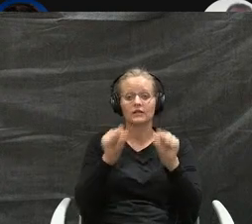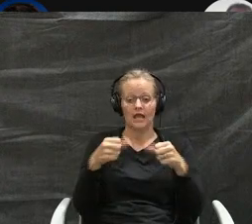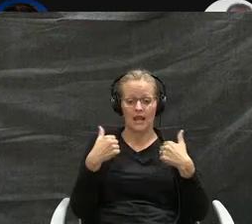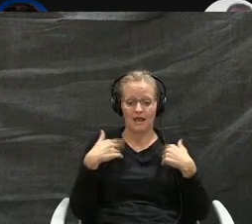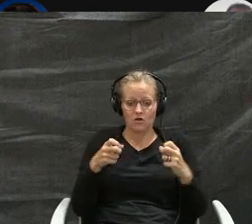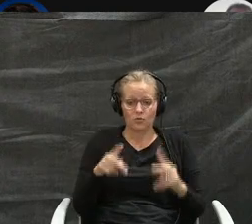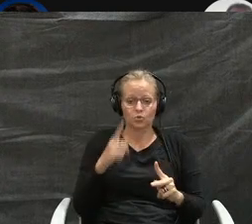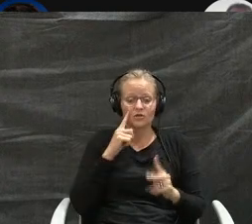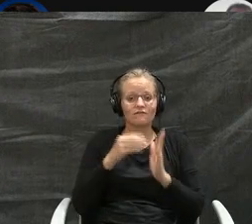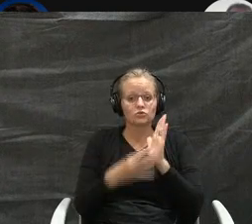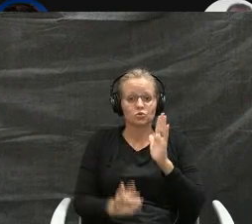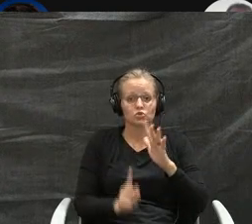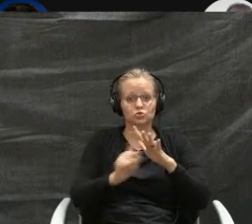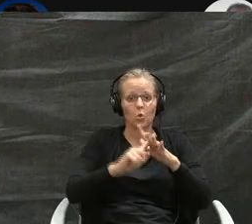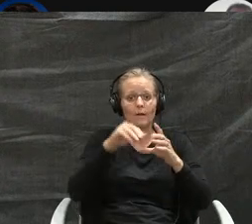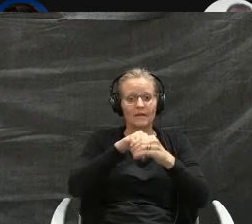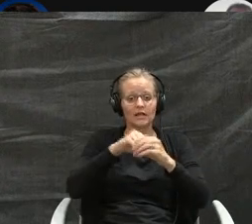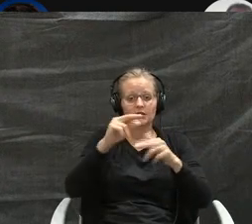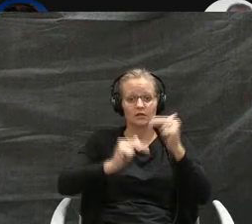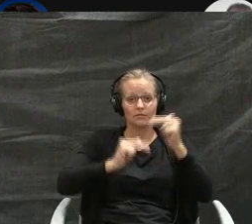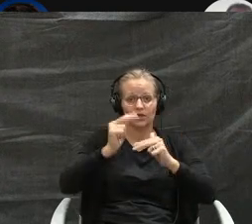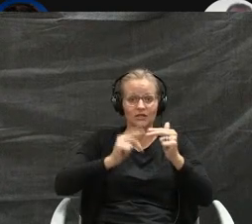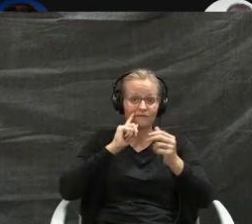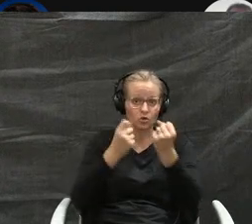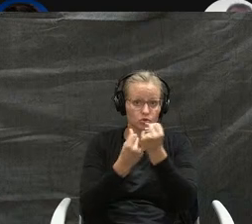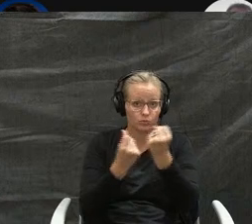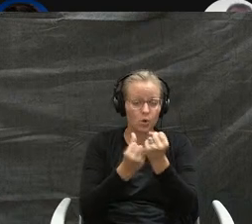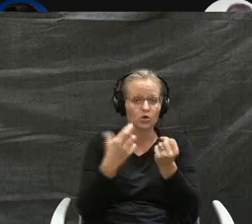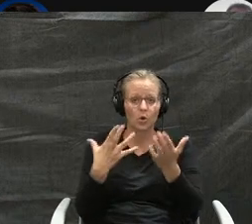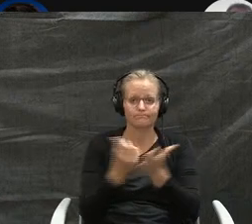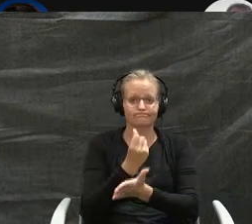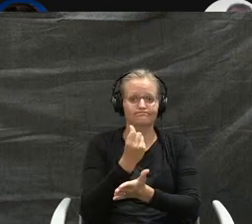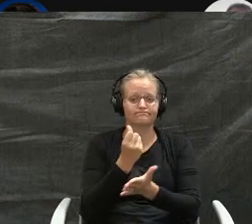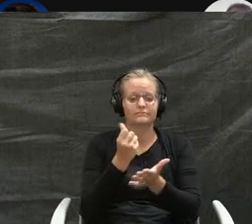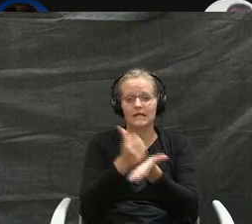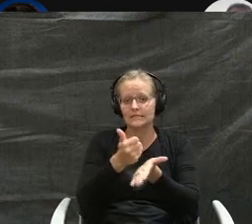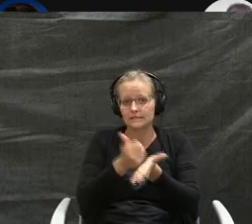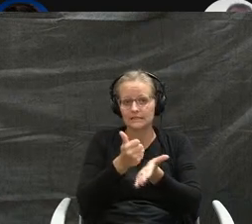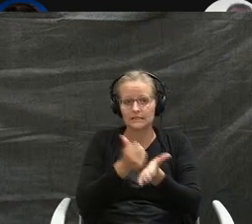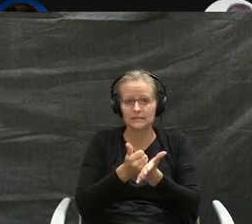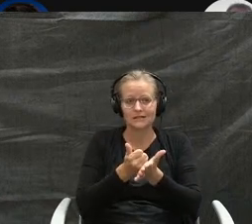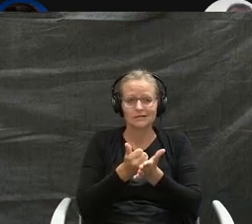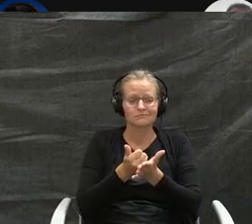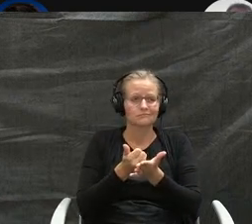to receive support and receive any assistance. Same thing in this case if they were.